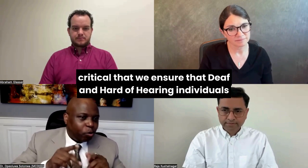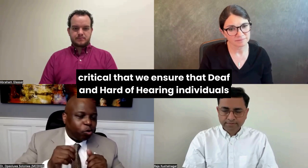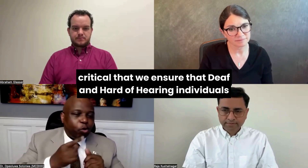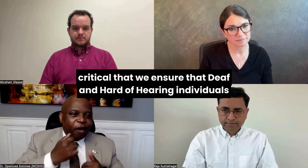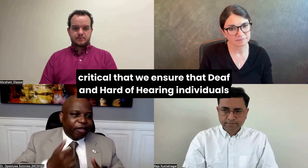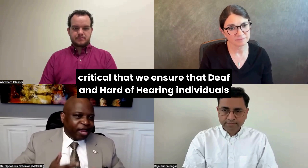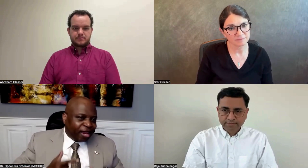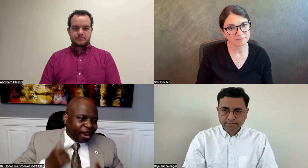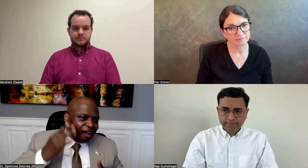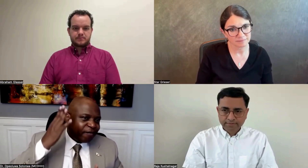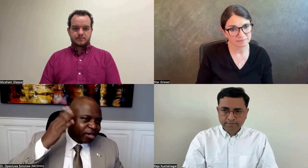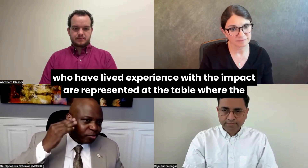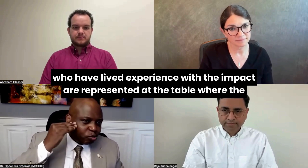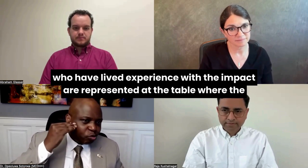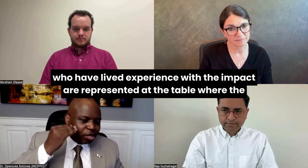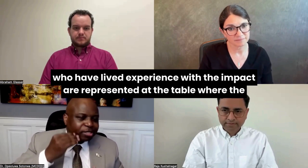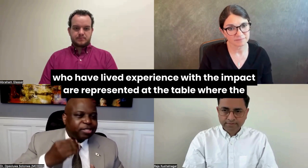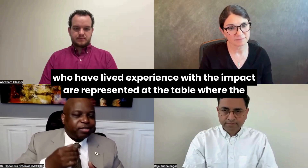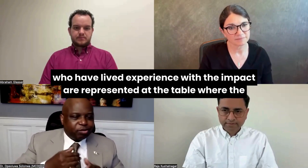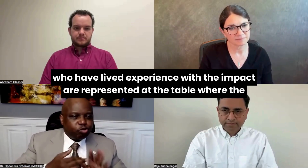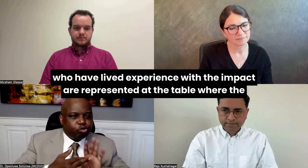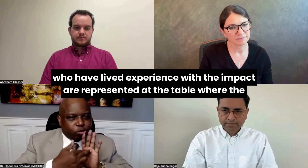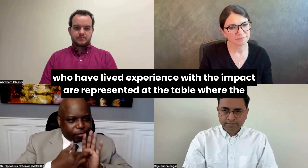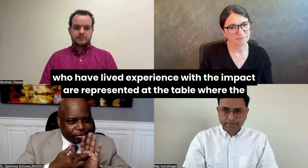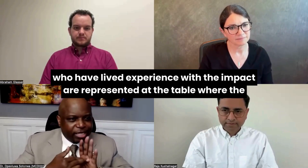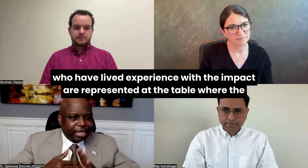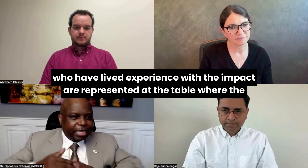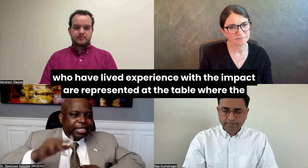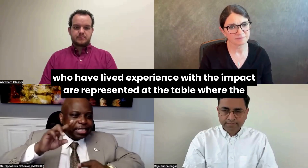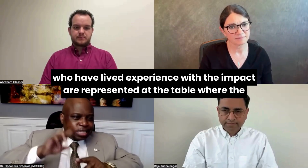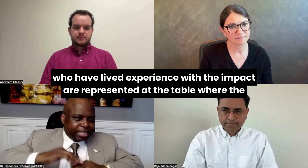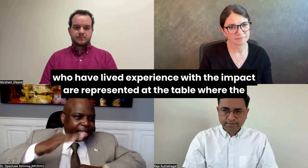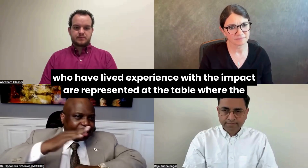who have lived experience with the impact are represented at the table where the